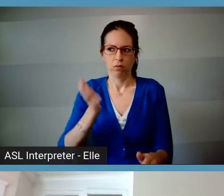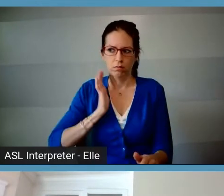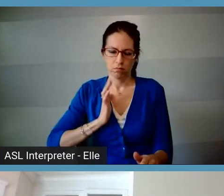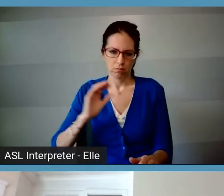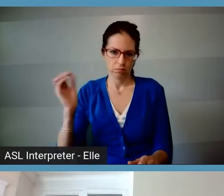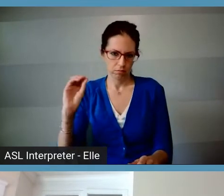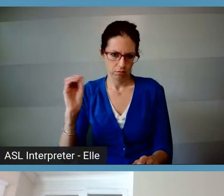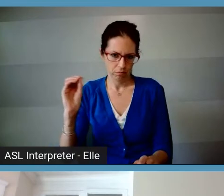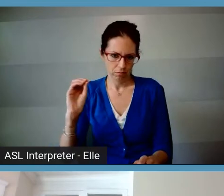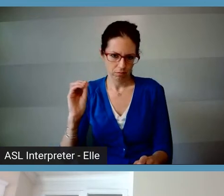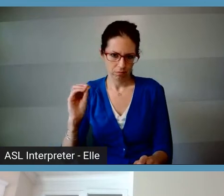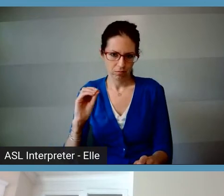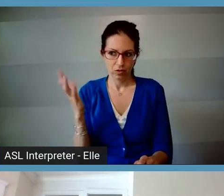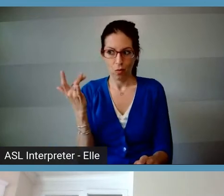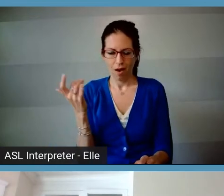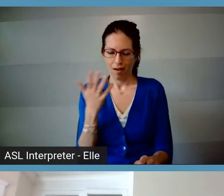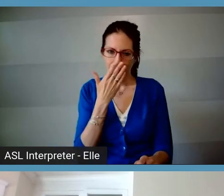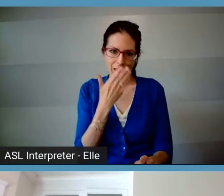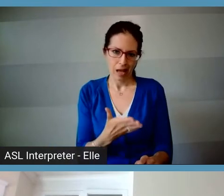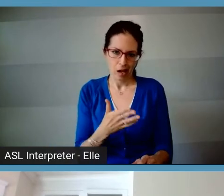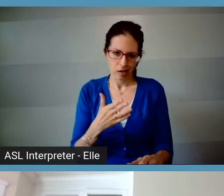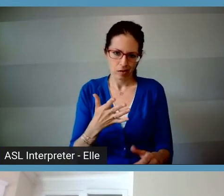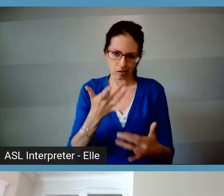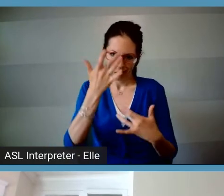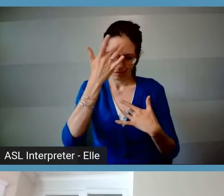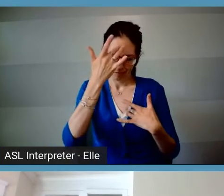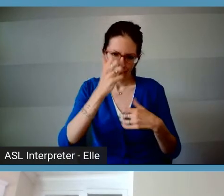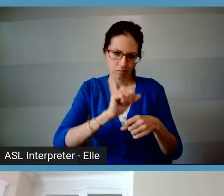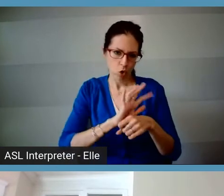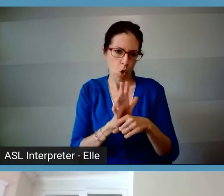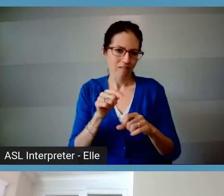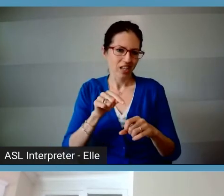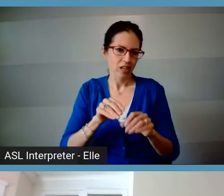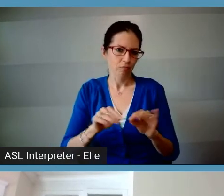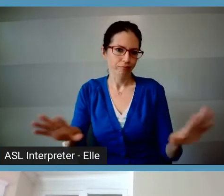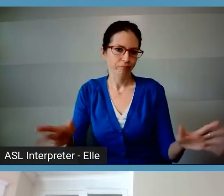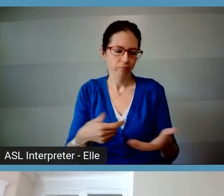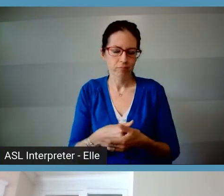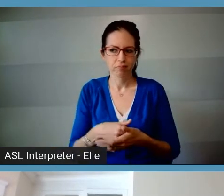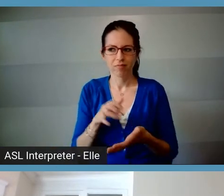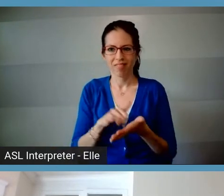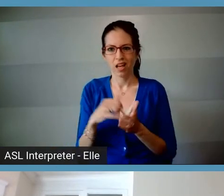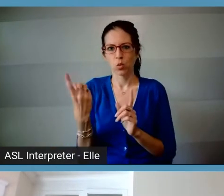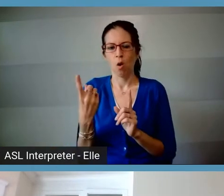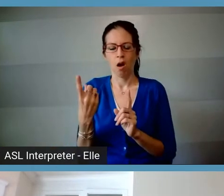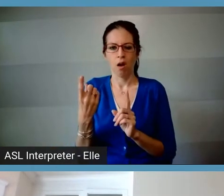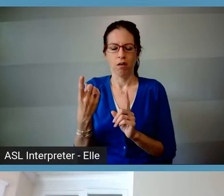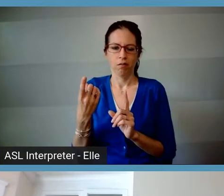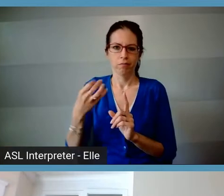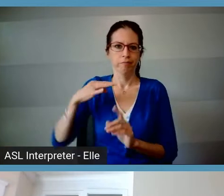to the coronavirus. It's one of the silver linings in the cloud is we all are zoomed